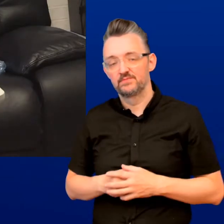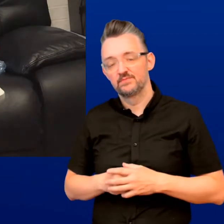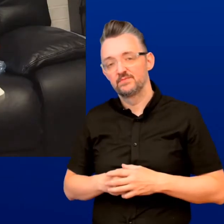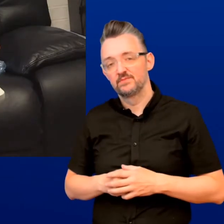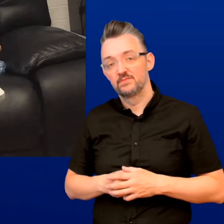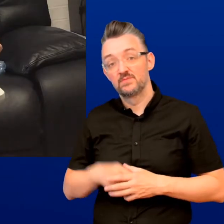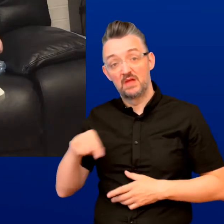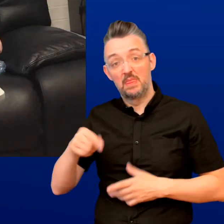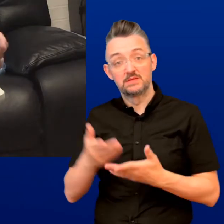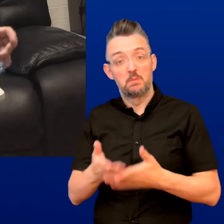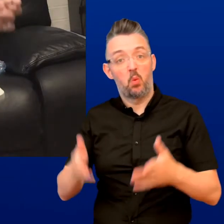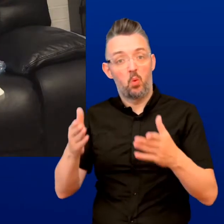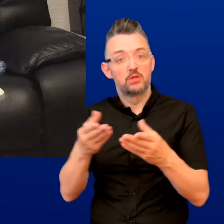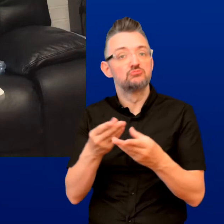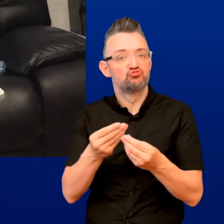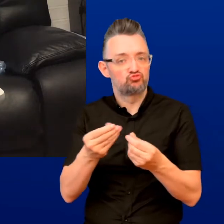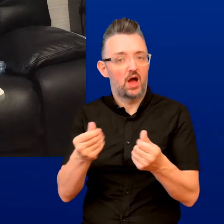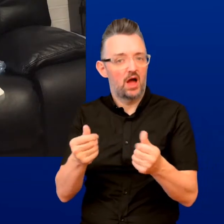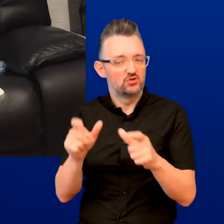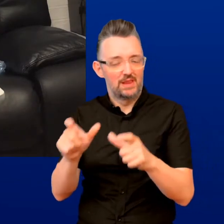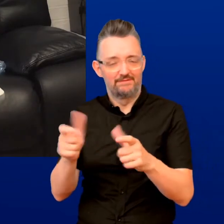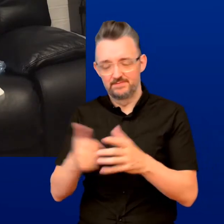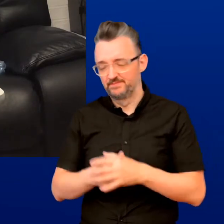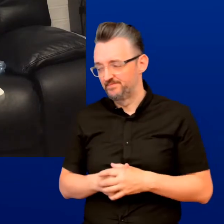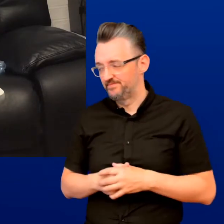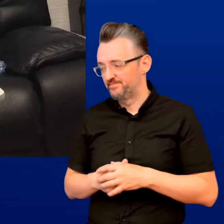and done already so I'll just leave it there.